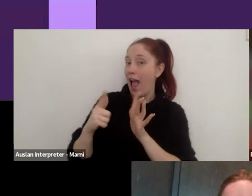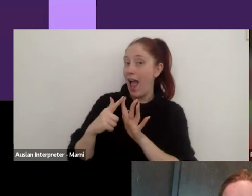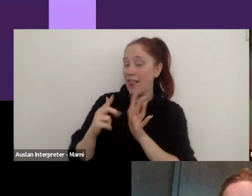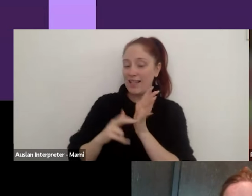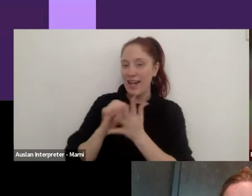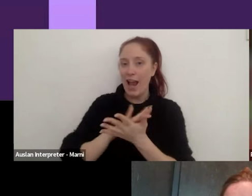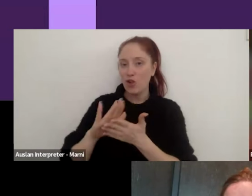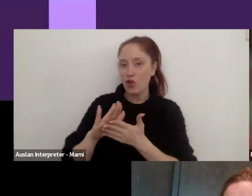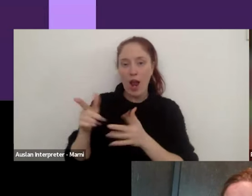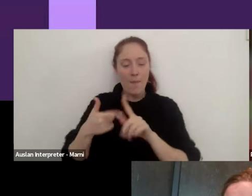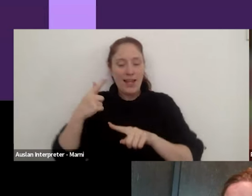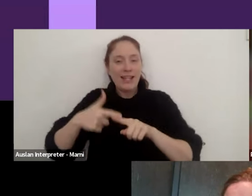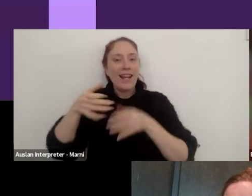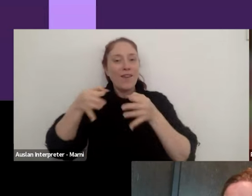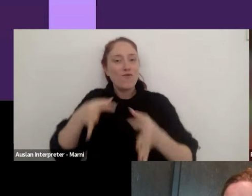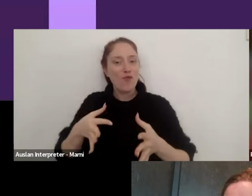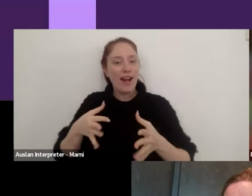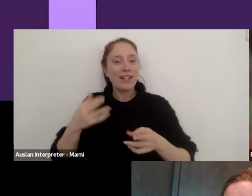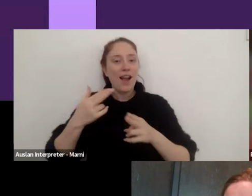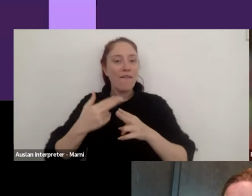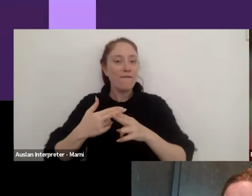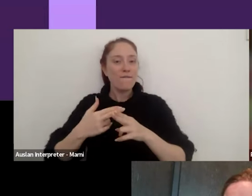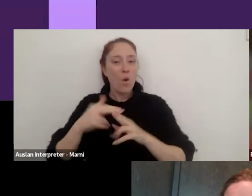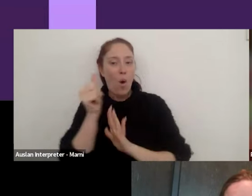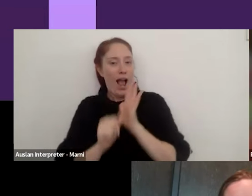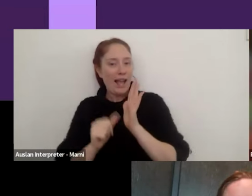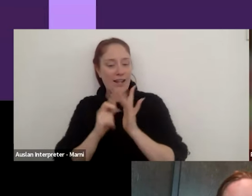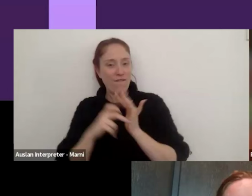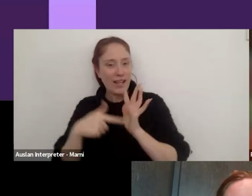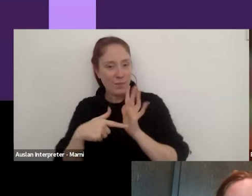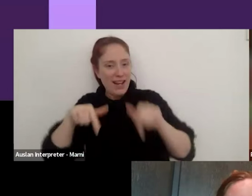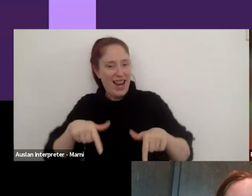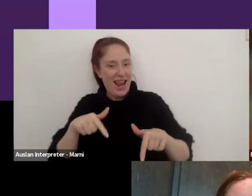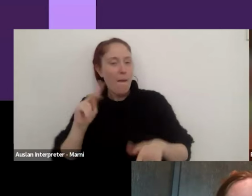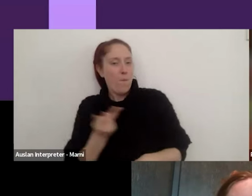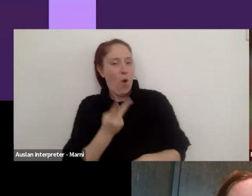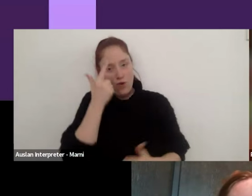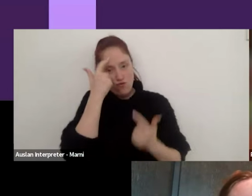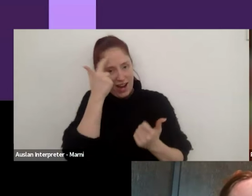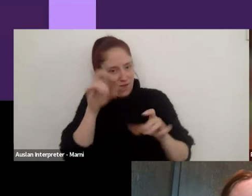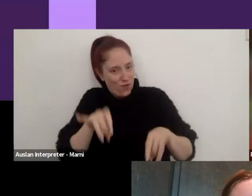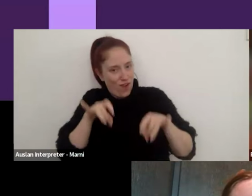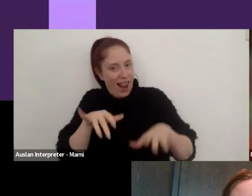am the executive director here. >> Acknowledging that we are recording